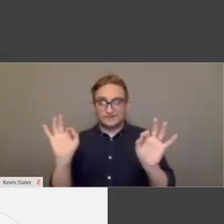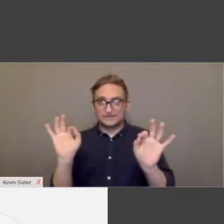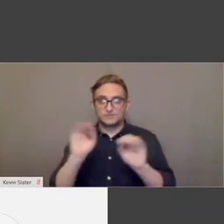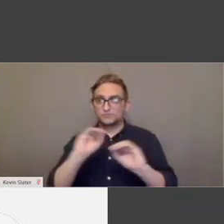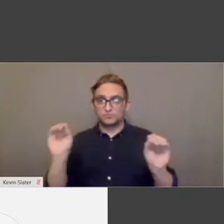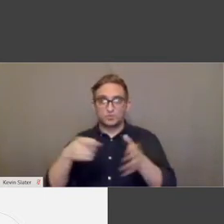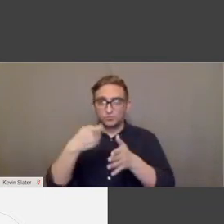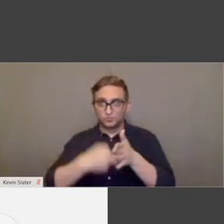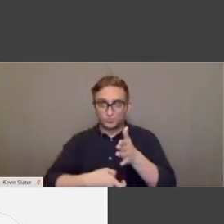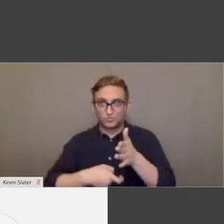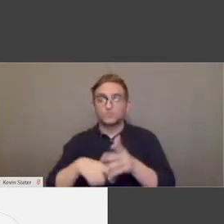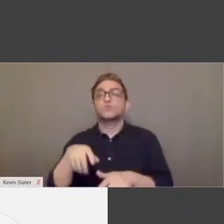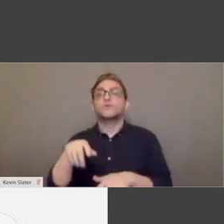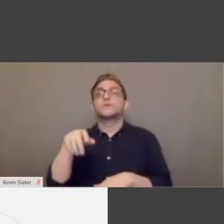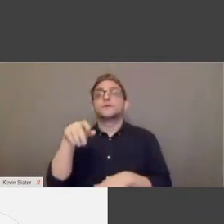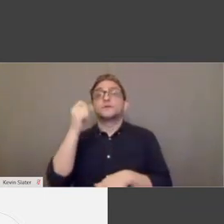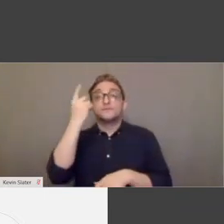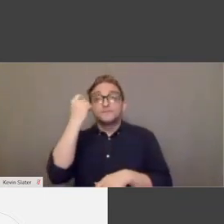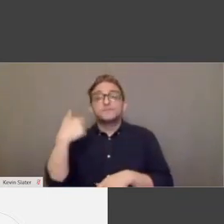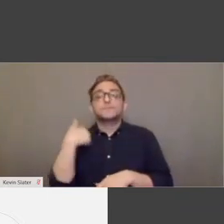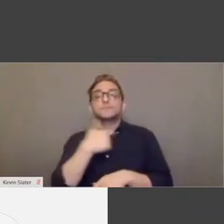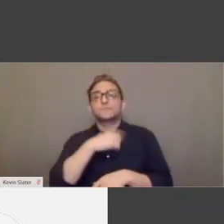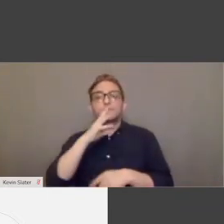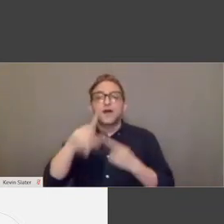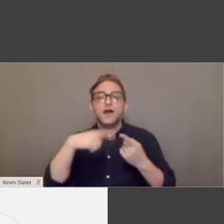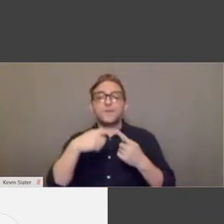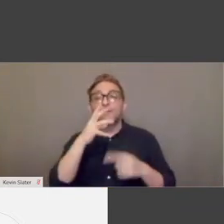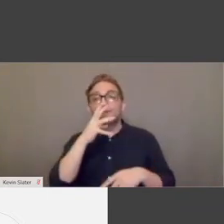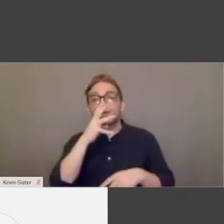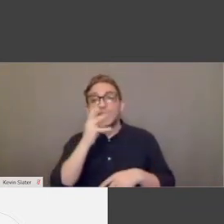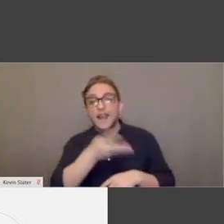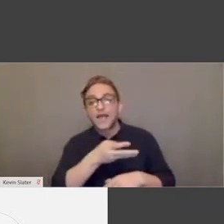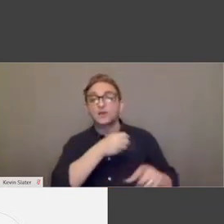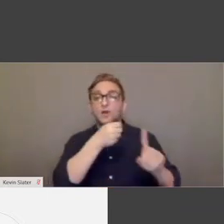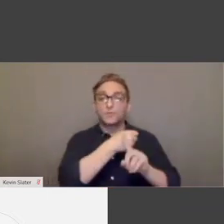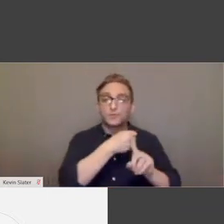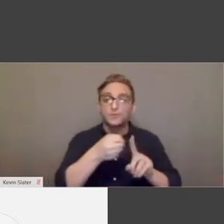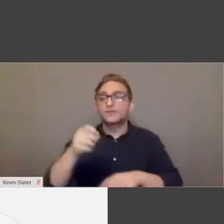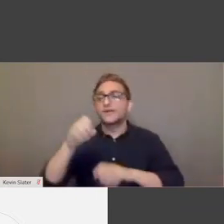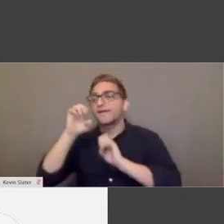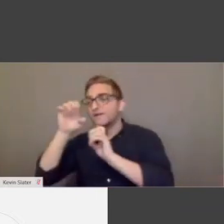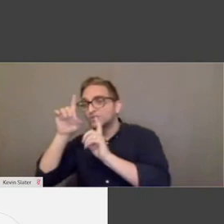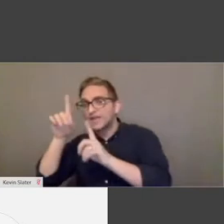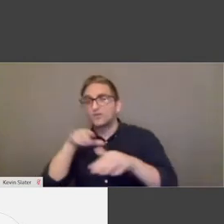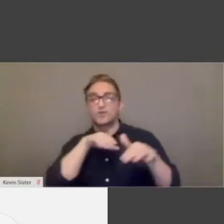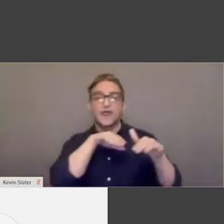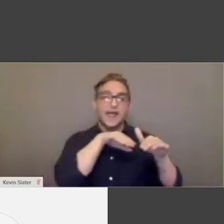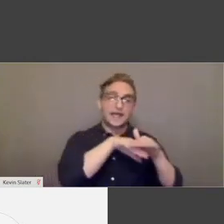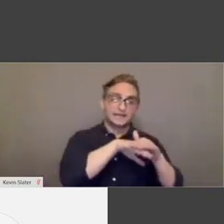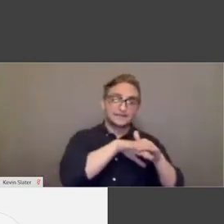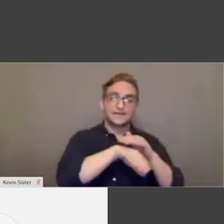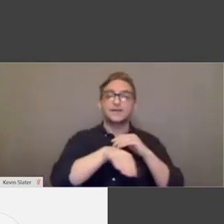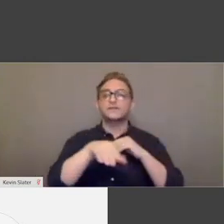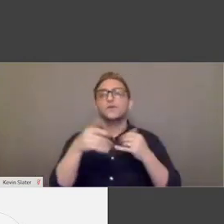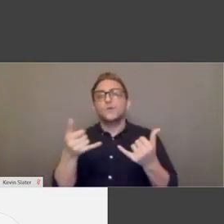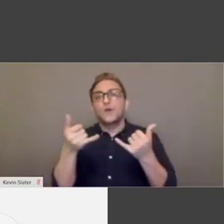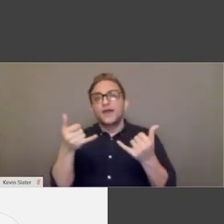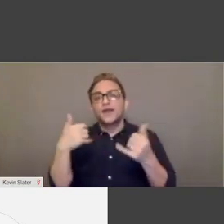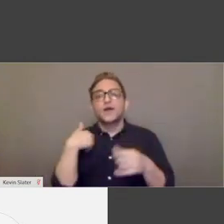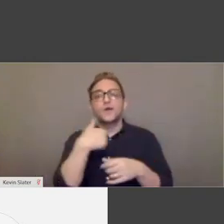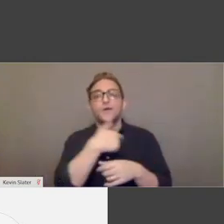We deal with things like abuse and neglect, education, access and right now we are having